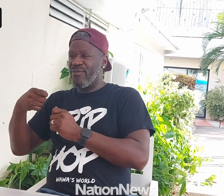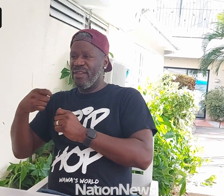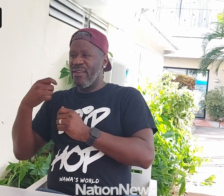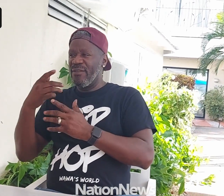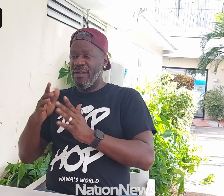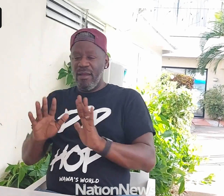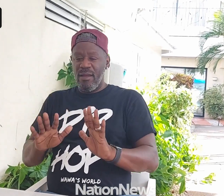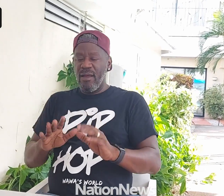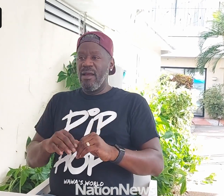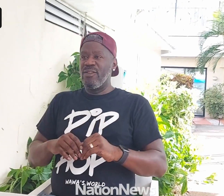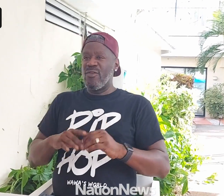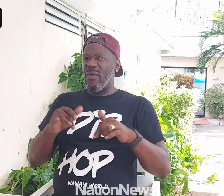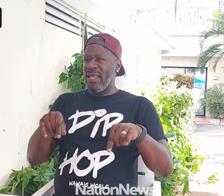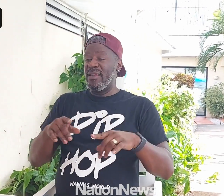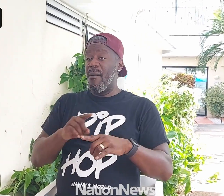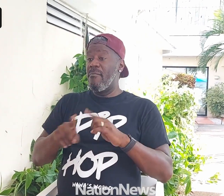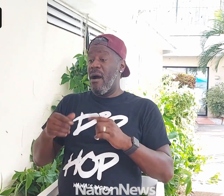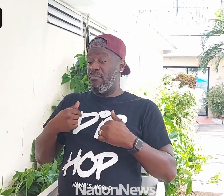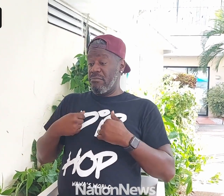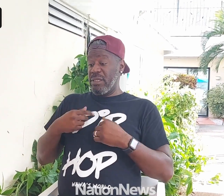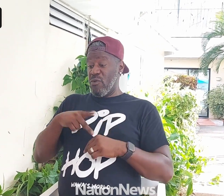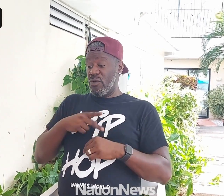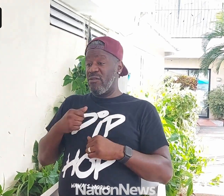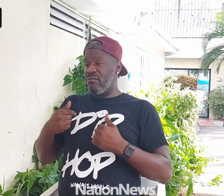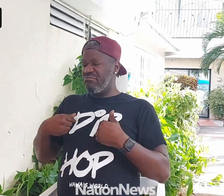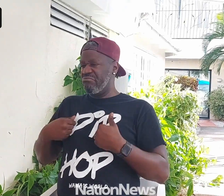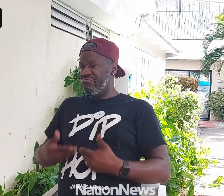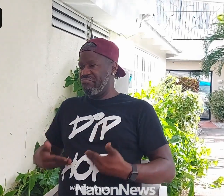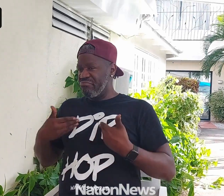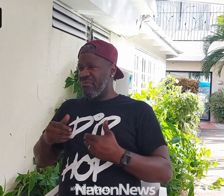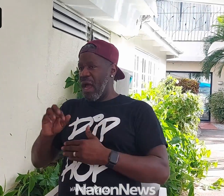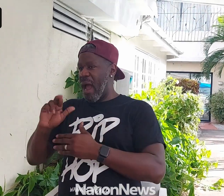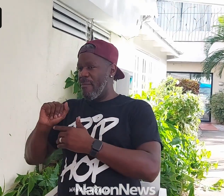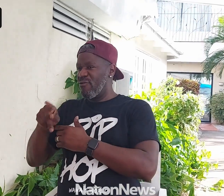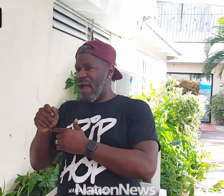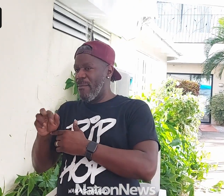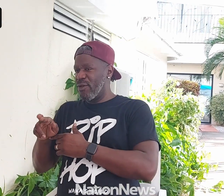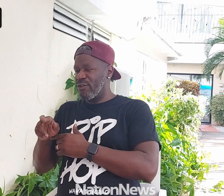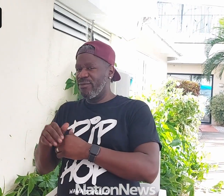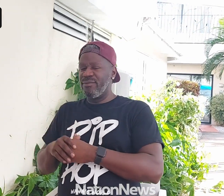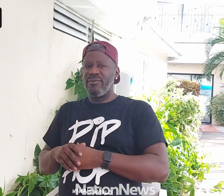been doing some filming as well for this project but personally yes I'm a